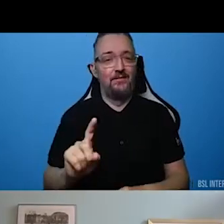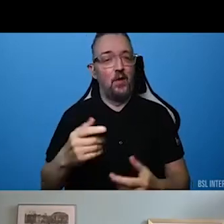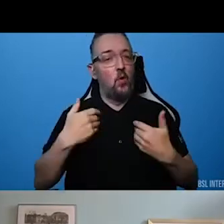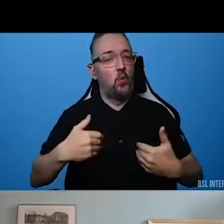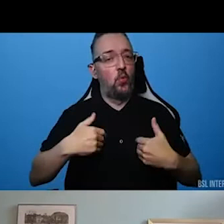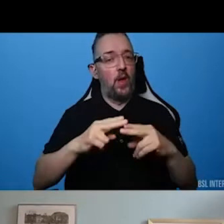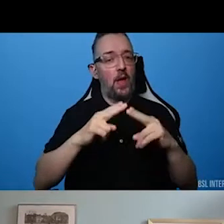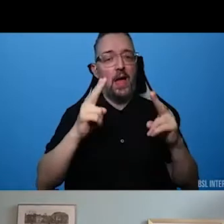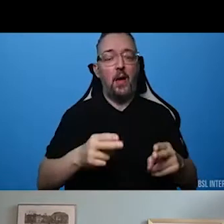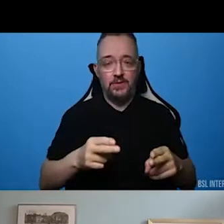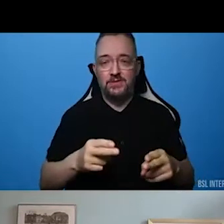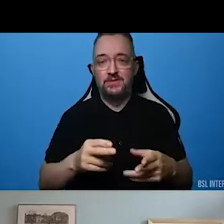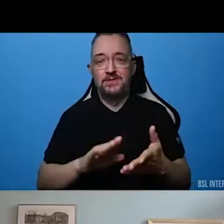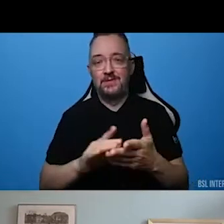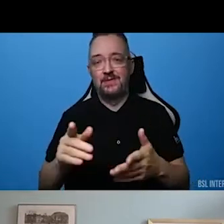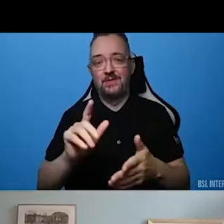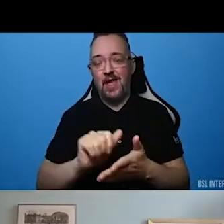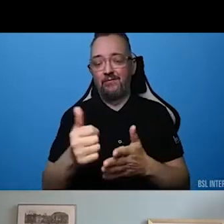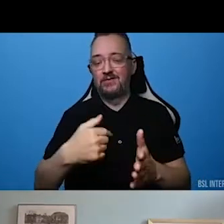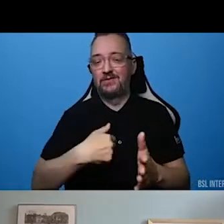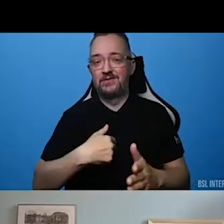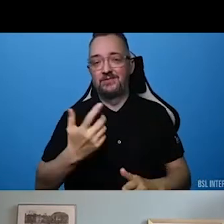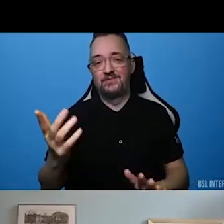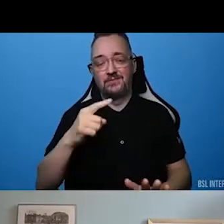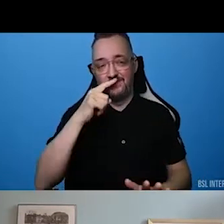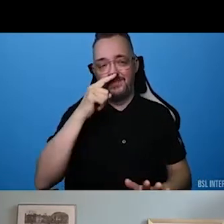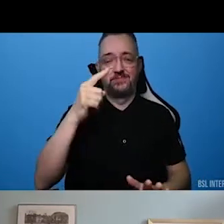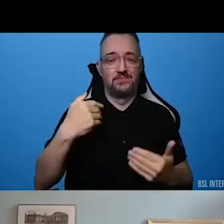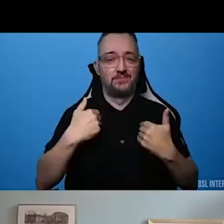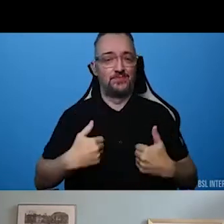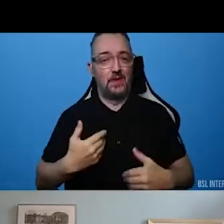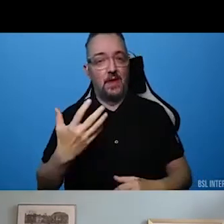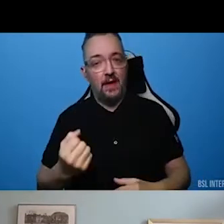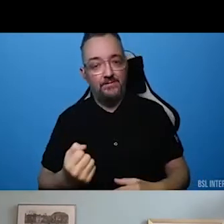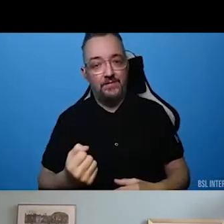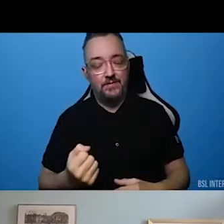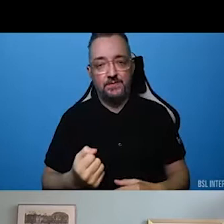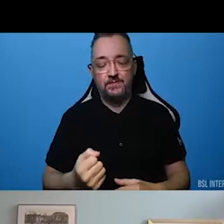It was a way of kind of advertising the exotic wealth and international reach of the household.